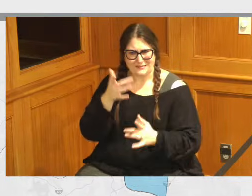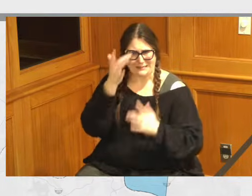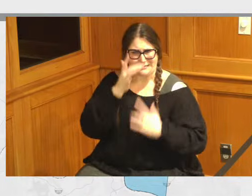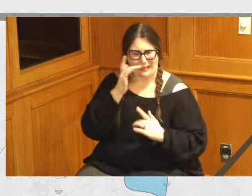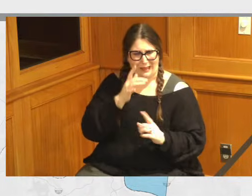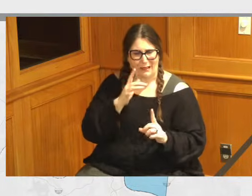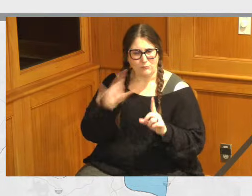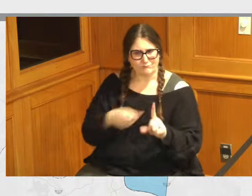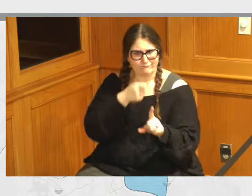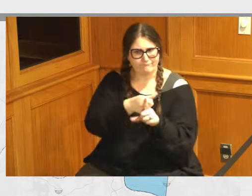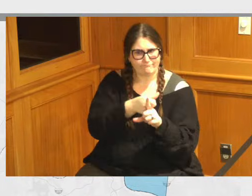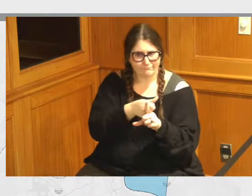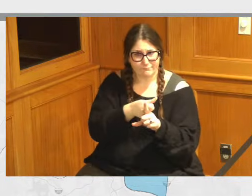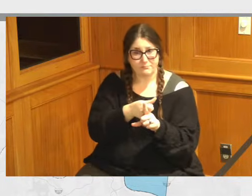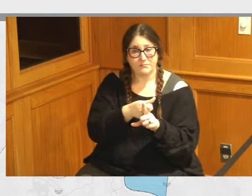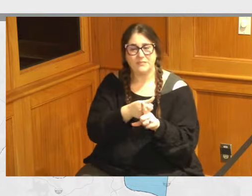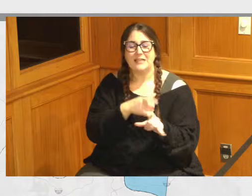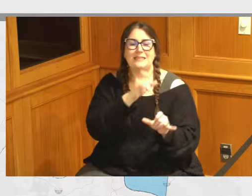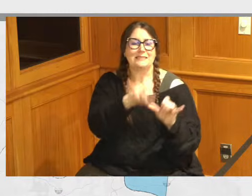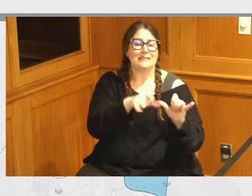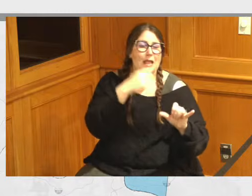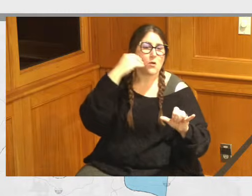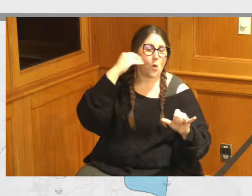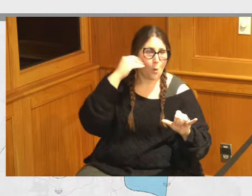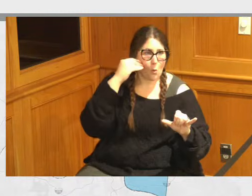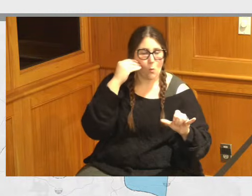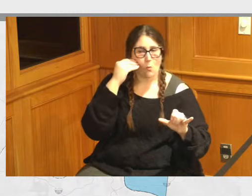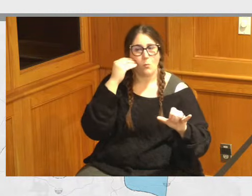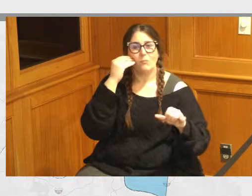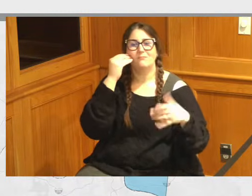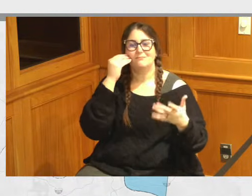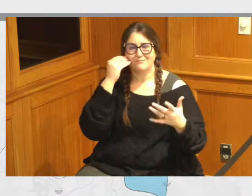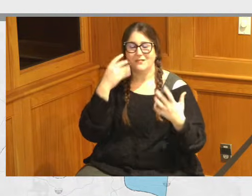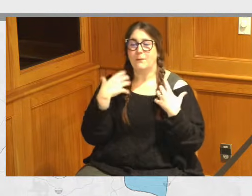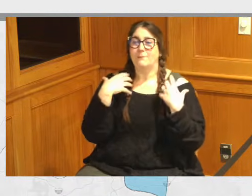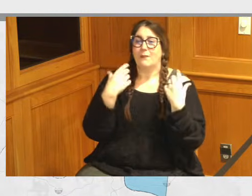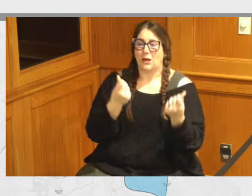folks get better at home. They they keep sick at home as we always preach and and we don't know